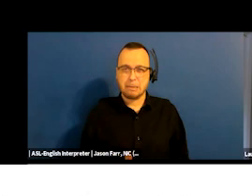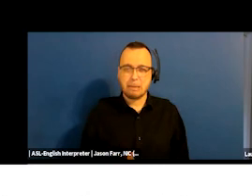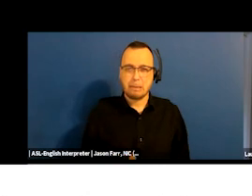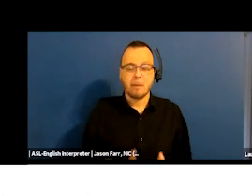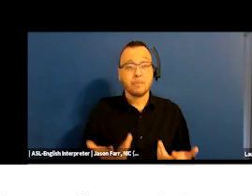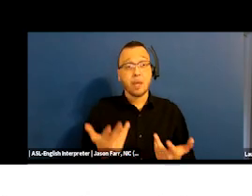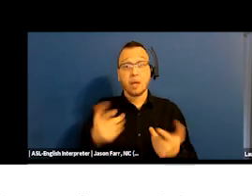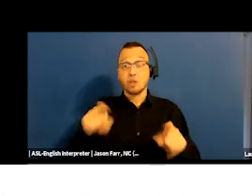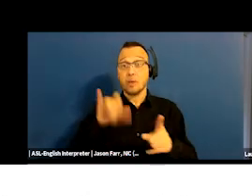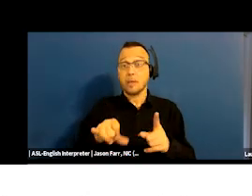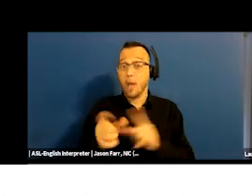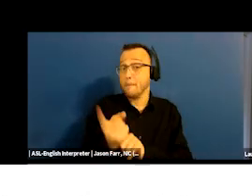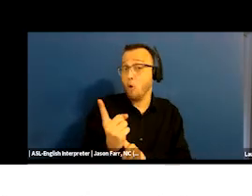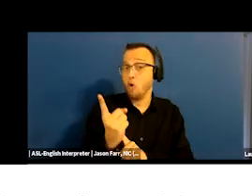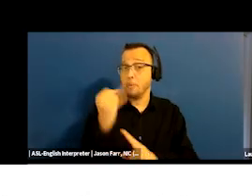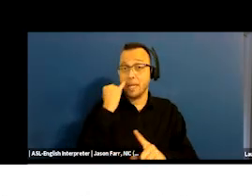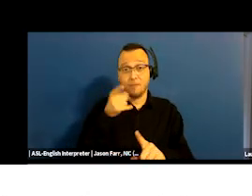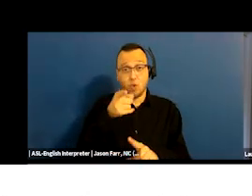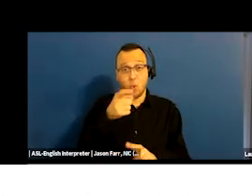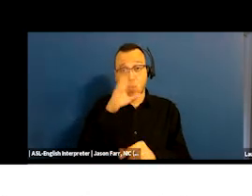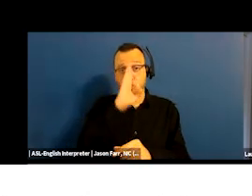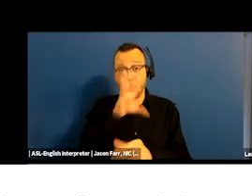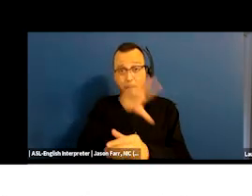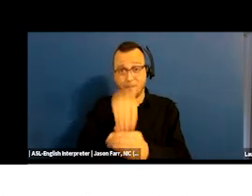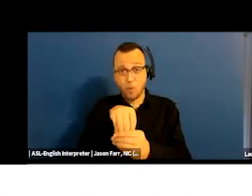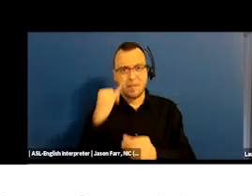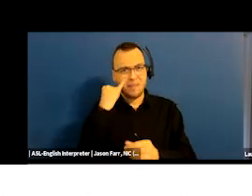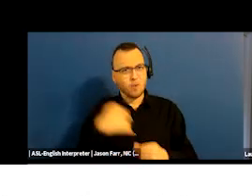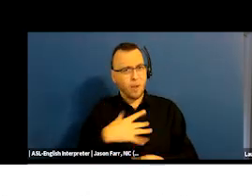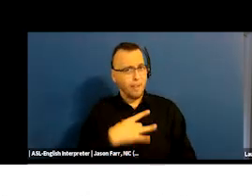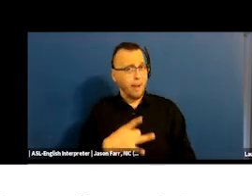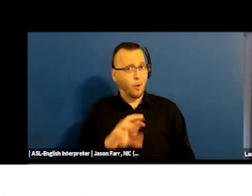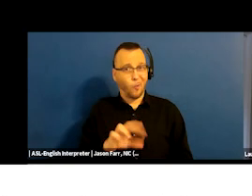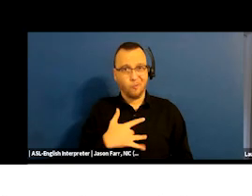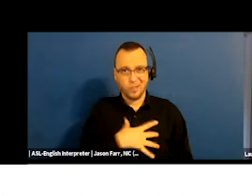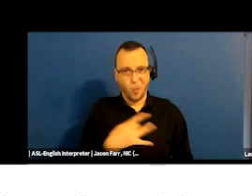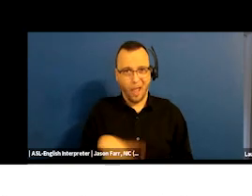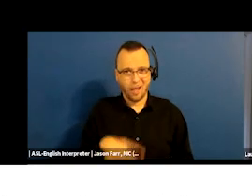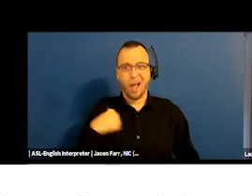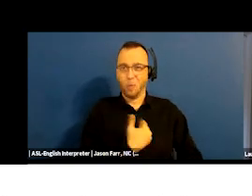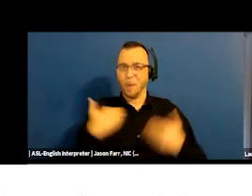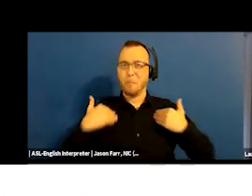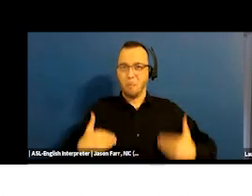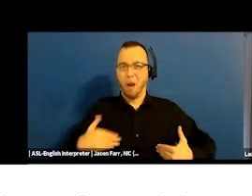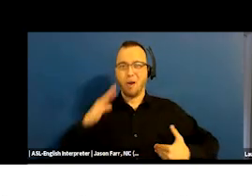And it's an opportunity to increase that resiliency to hopefully decrease burnout and compassion fatigue.